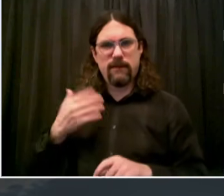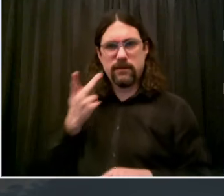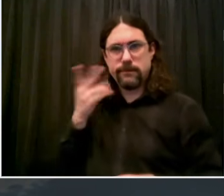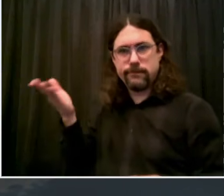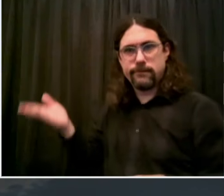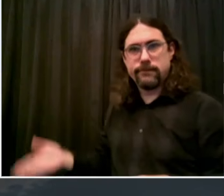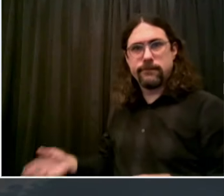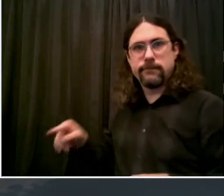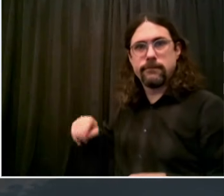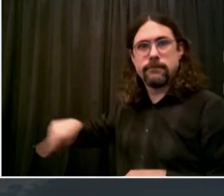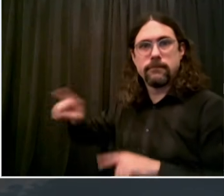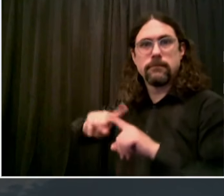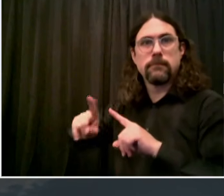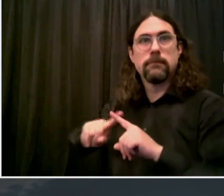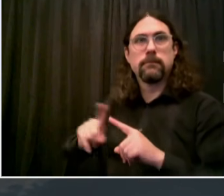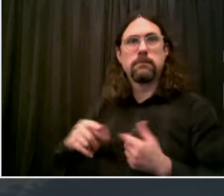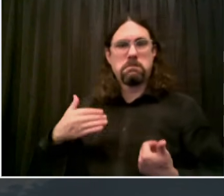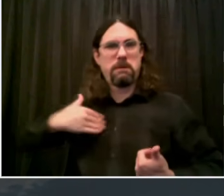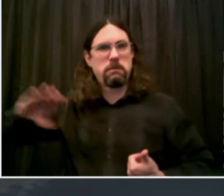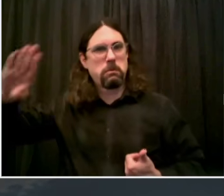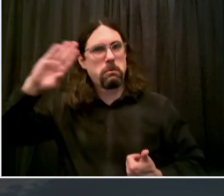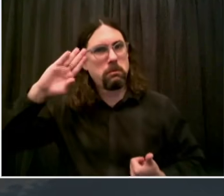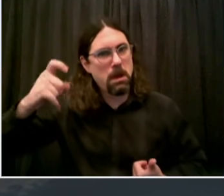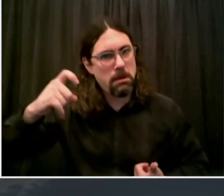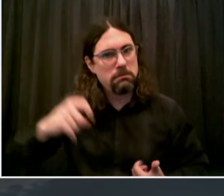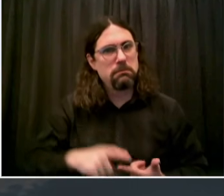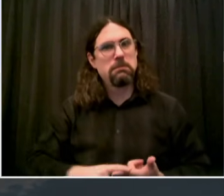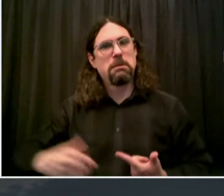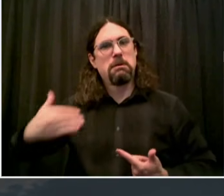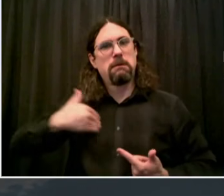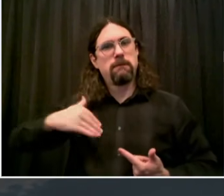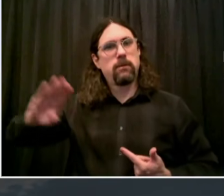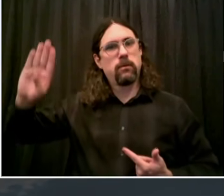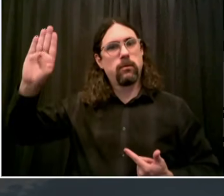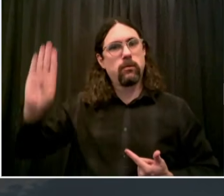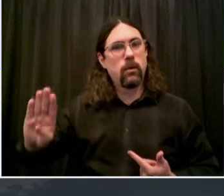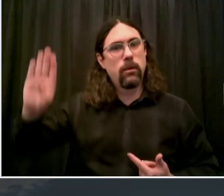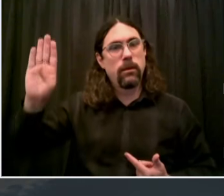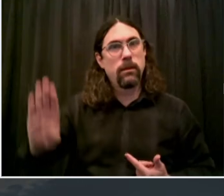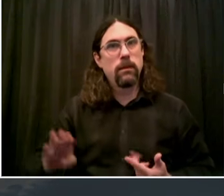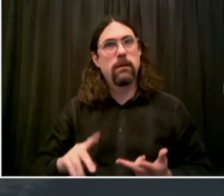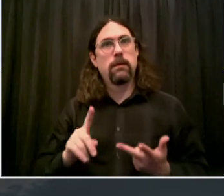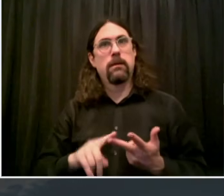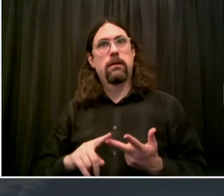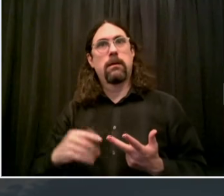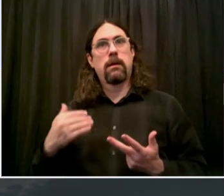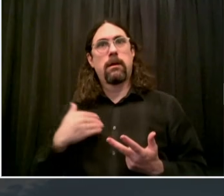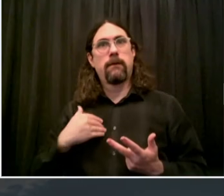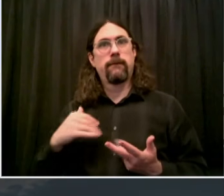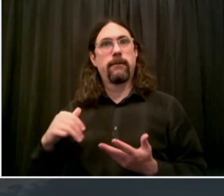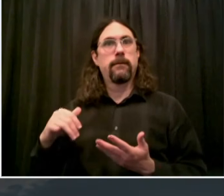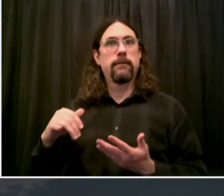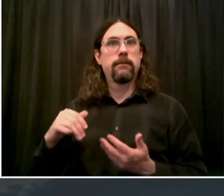BRONX AT 4006 3rd